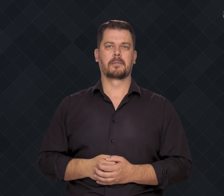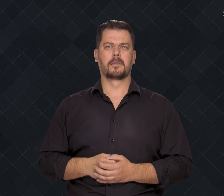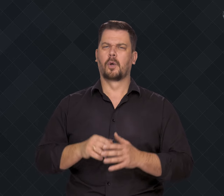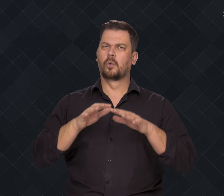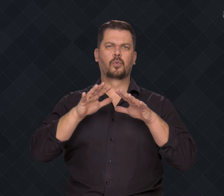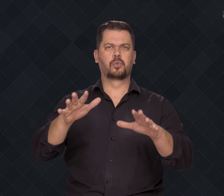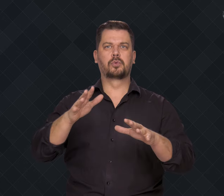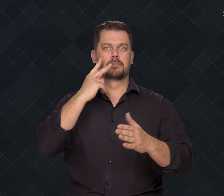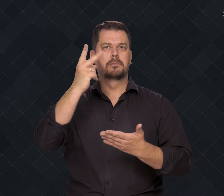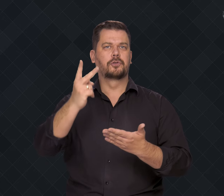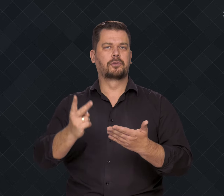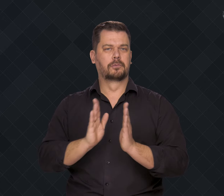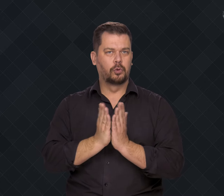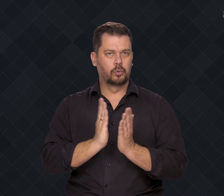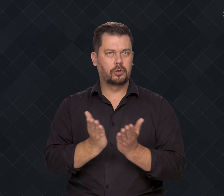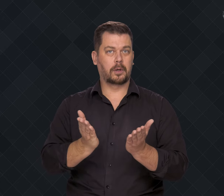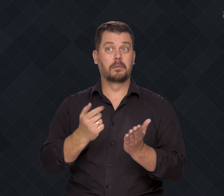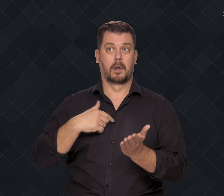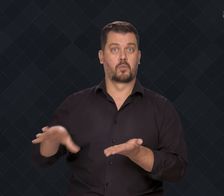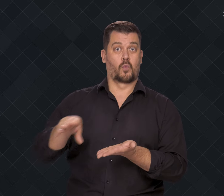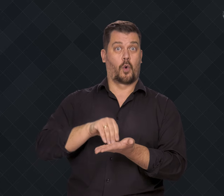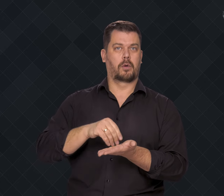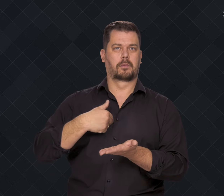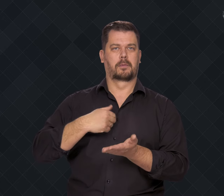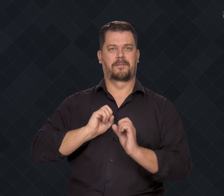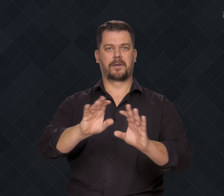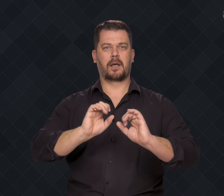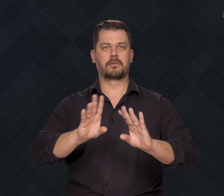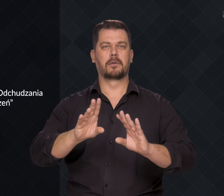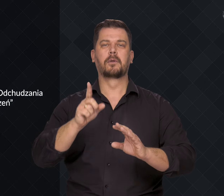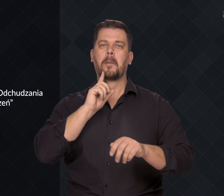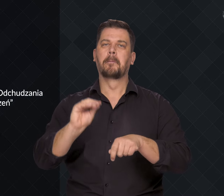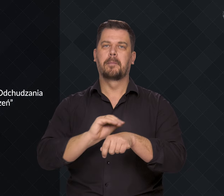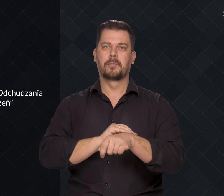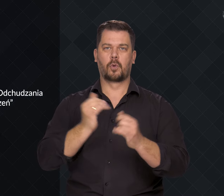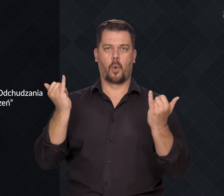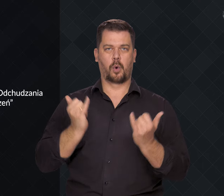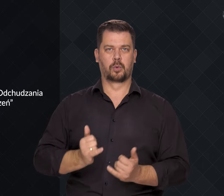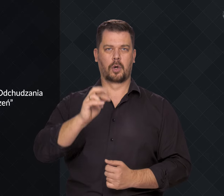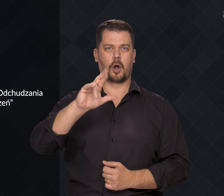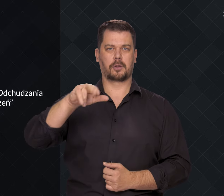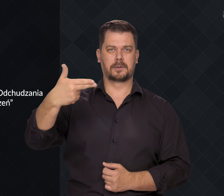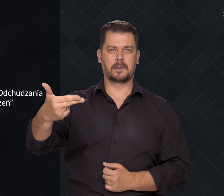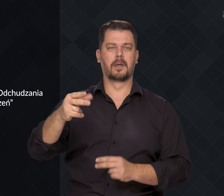You can find a lot of knowledge in the books from which we quoted, namely "Metoda odchudzania braci Rodzeń", ("The Weight Loss Method of the Rodzeń Brothers")